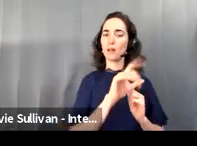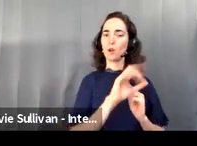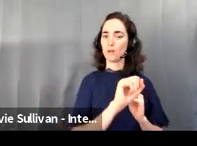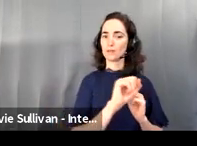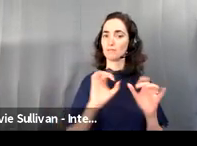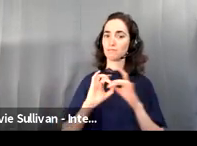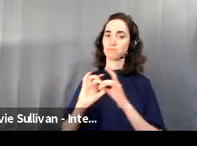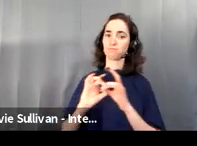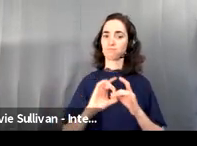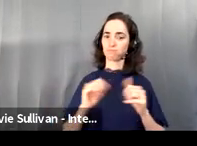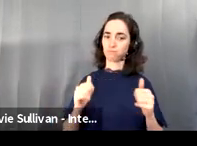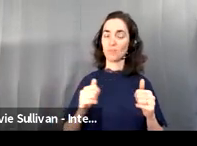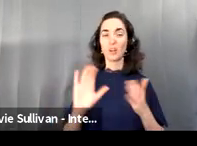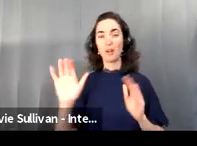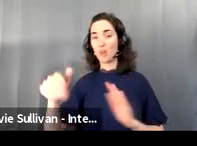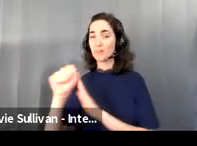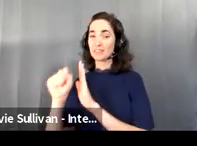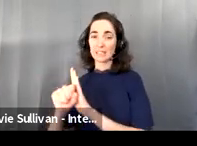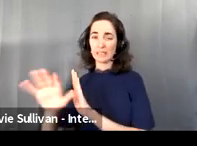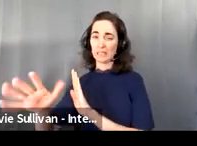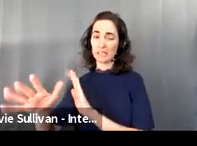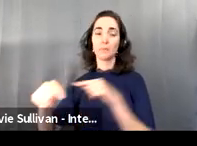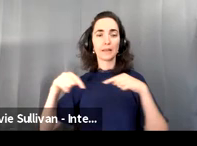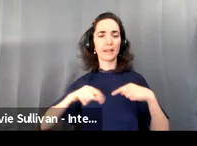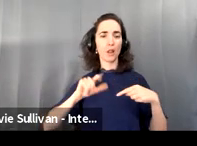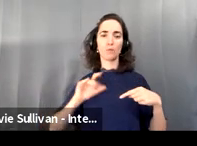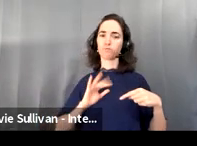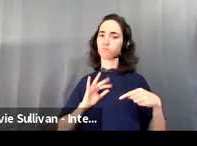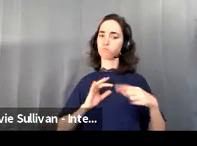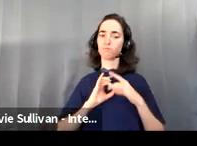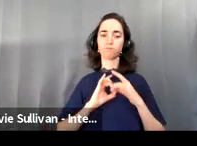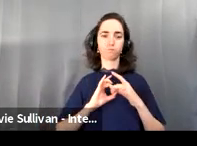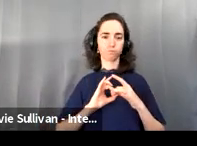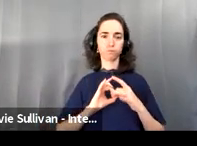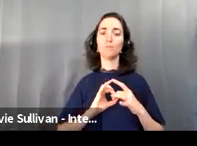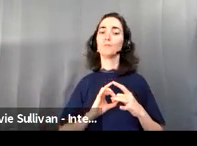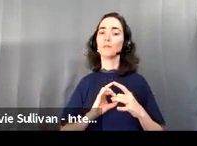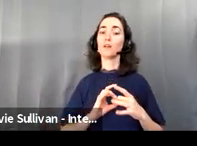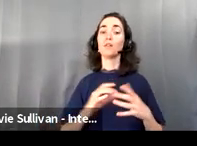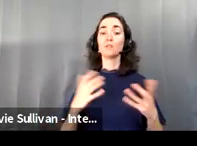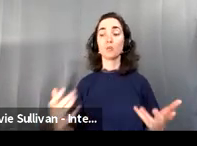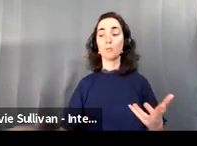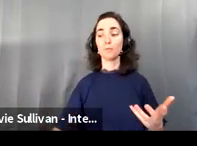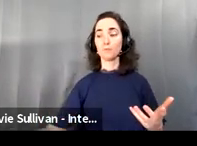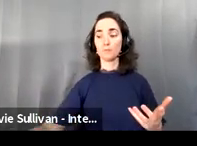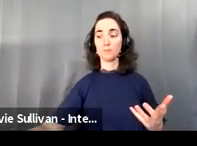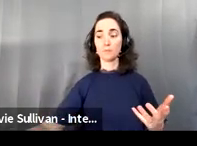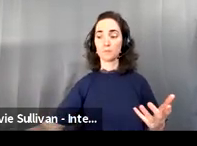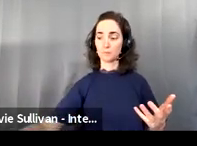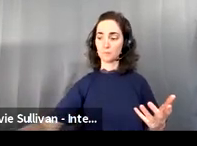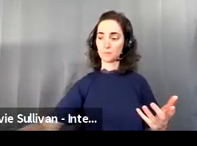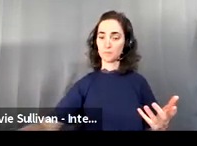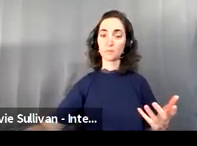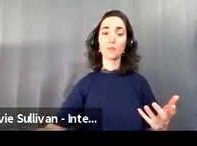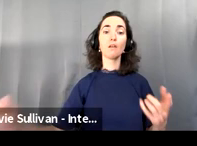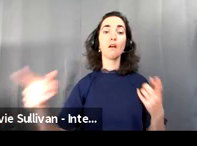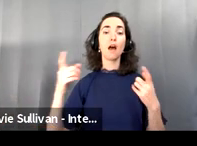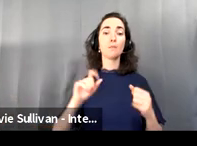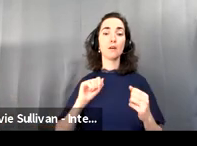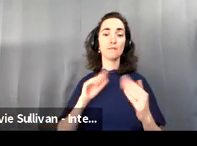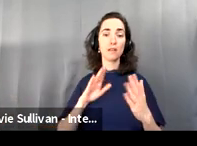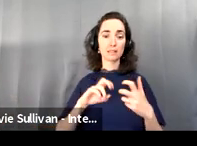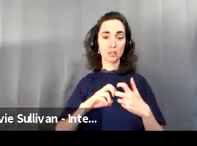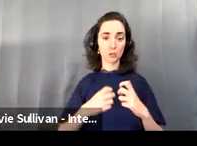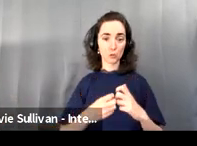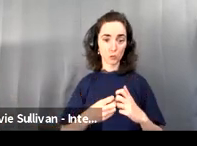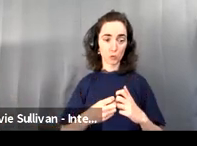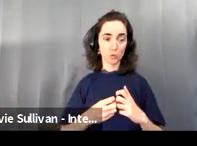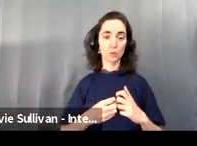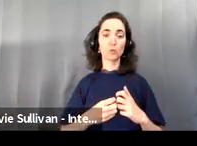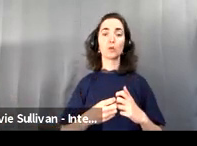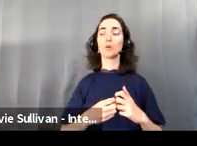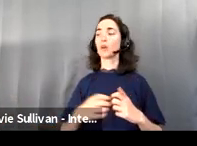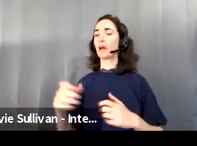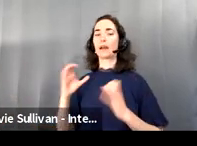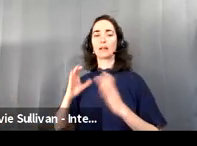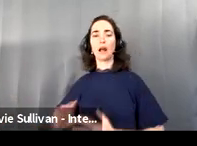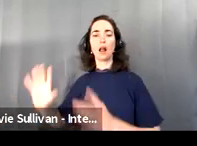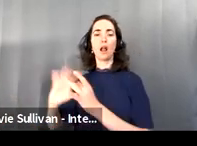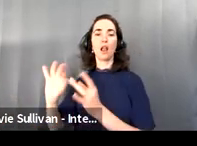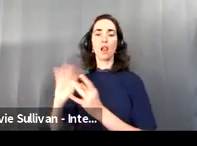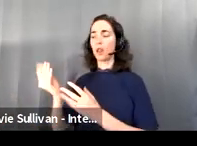compared to many other states. And so really and truly whenever you know, we've run across some issues that we might be hearing from clients.